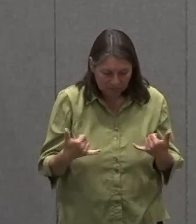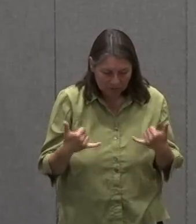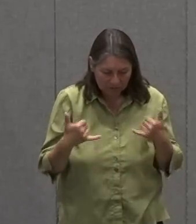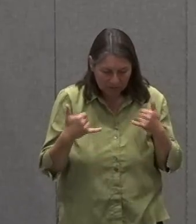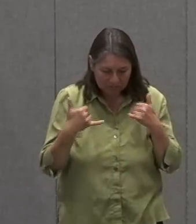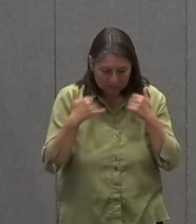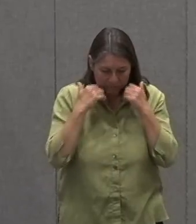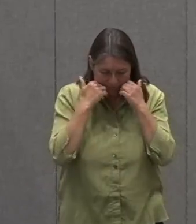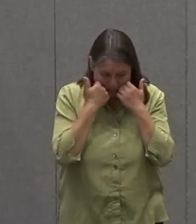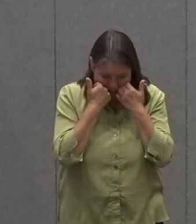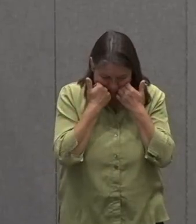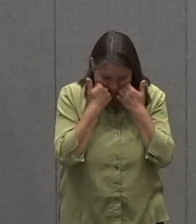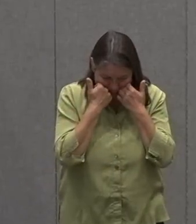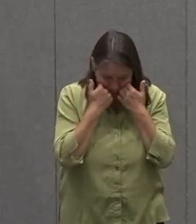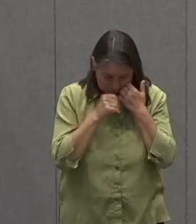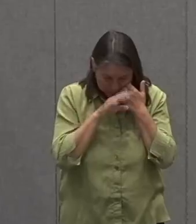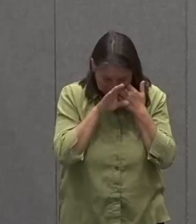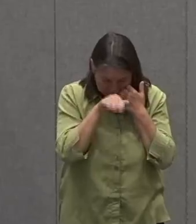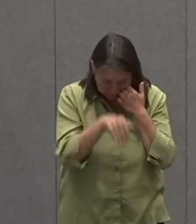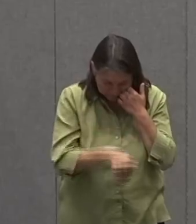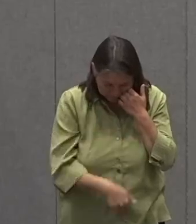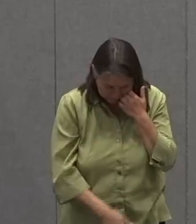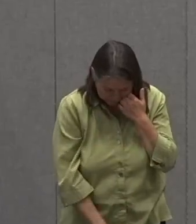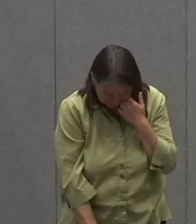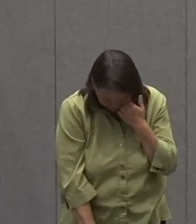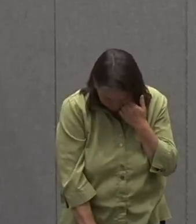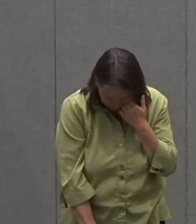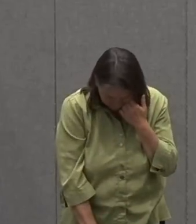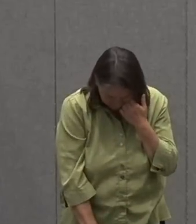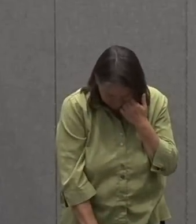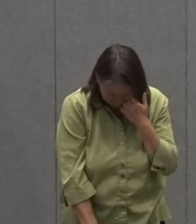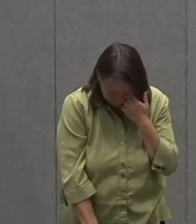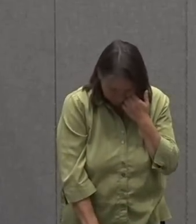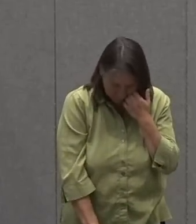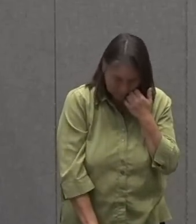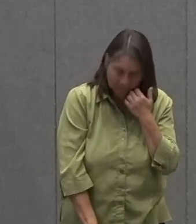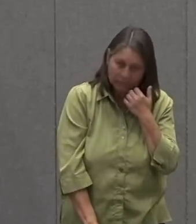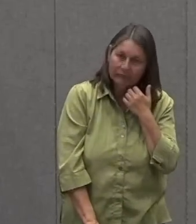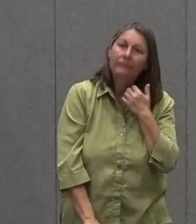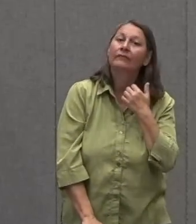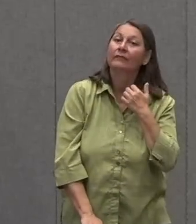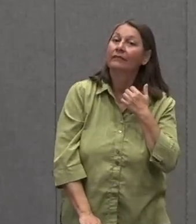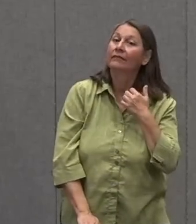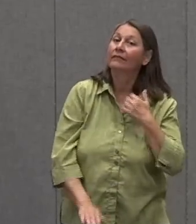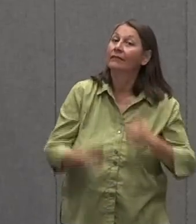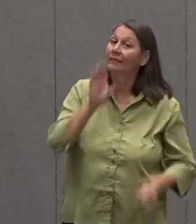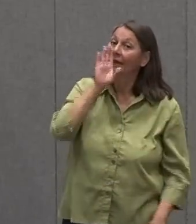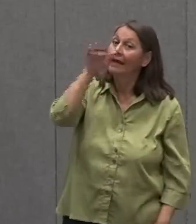that the tip of his trunk dragged on the ground. He had failed.